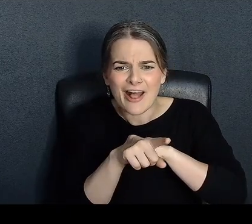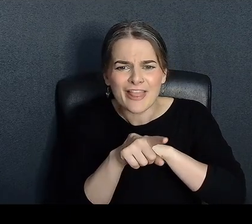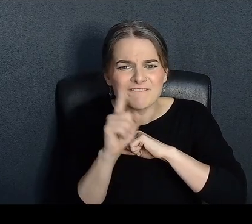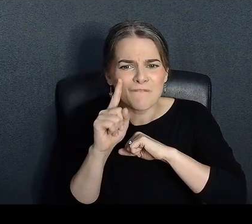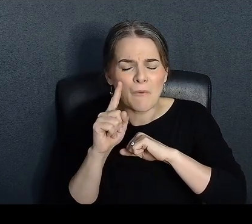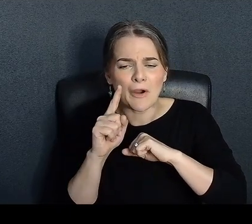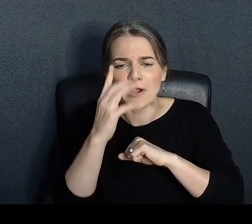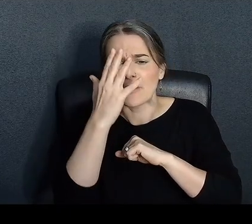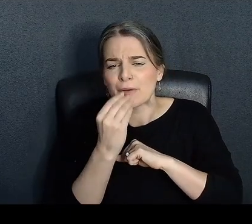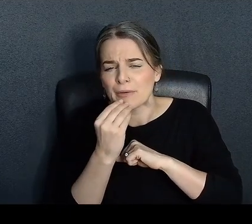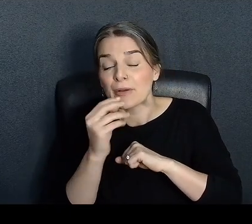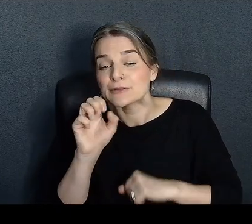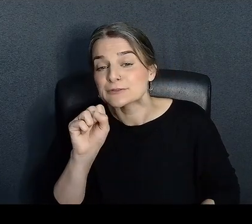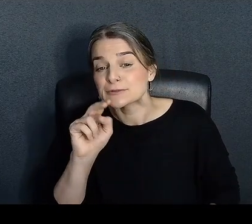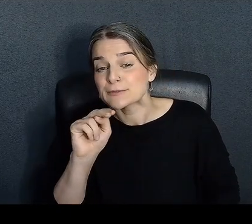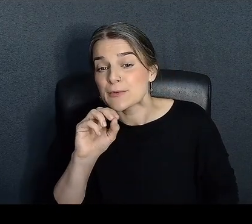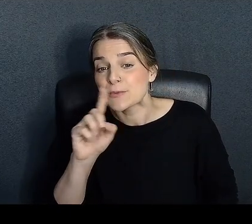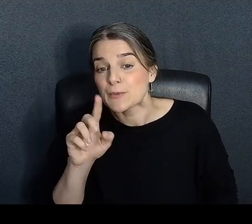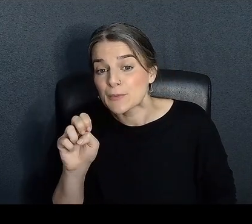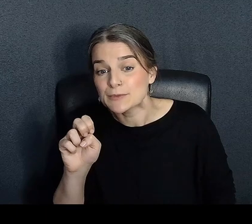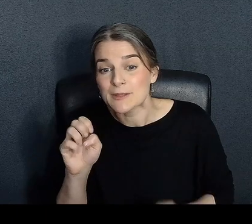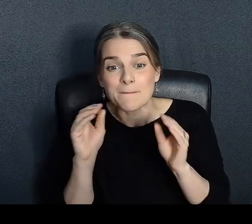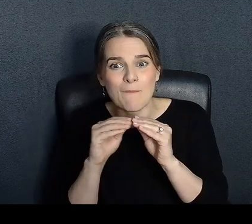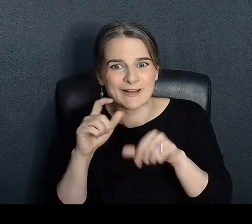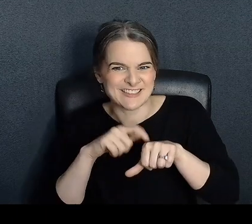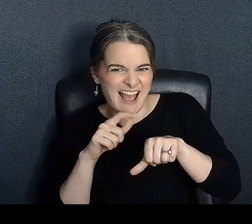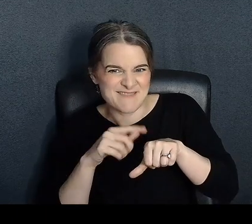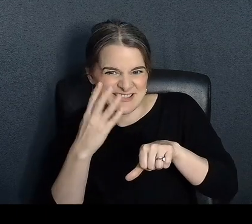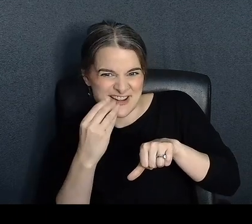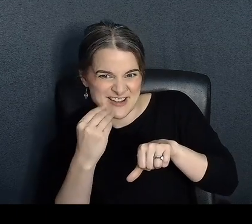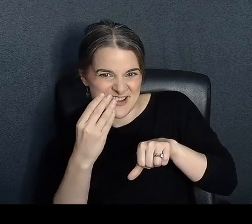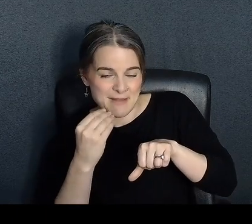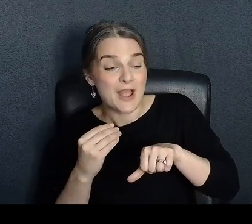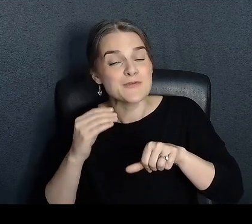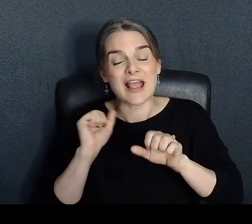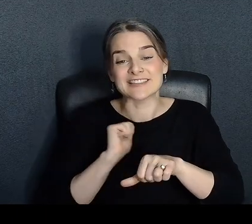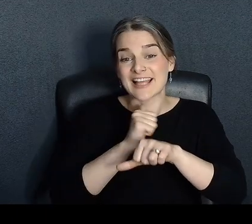and that will snooze it. And you can set how many minutes your snooze is on the app